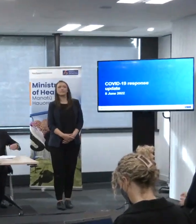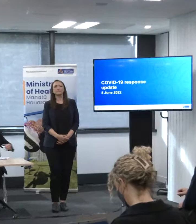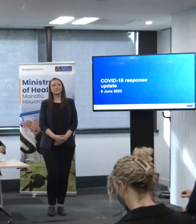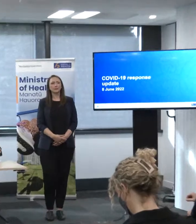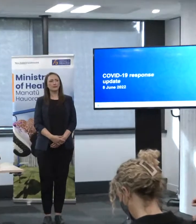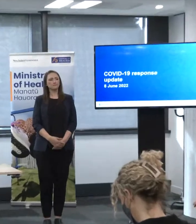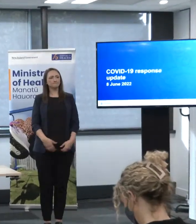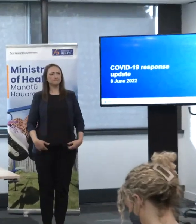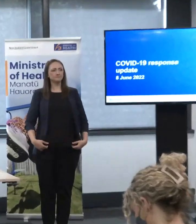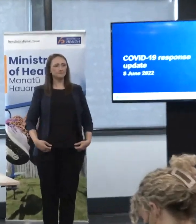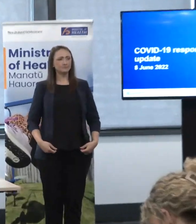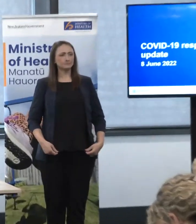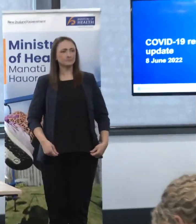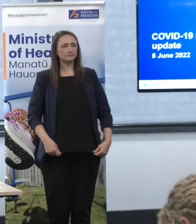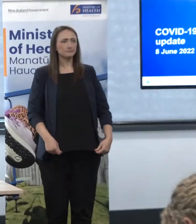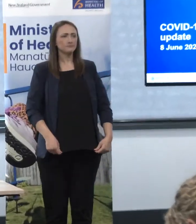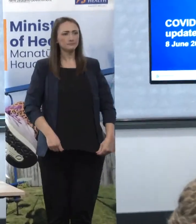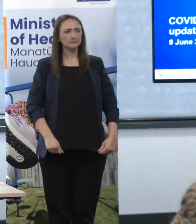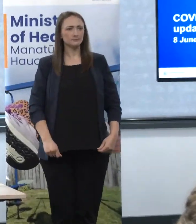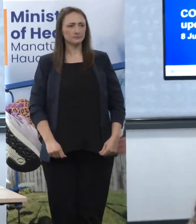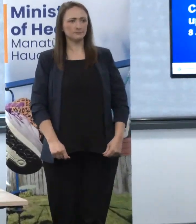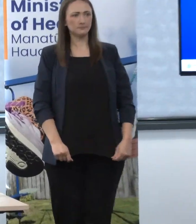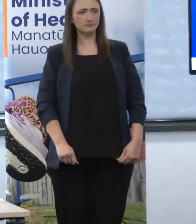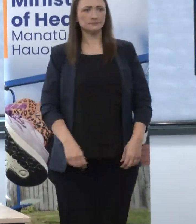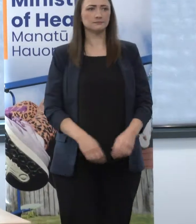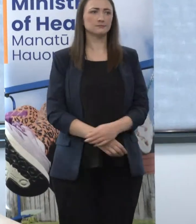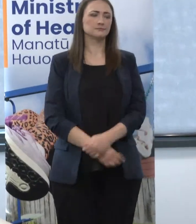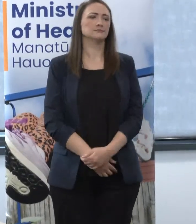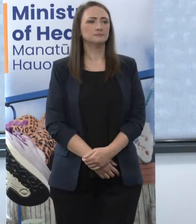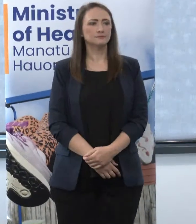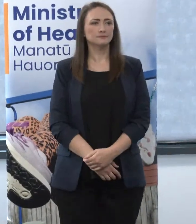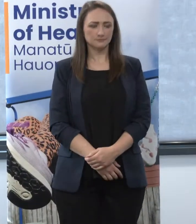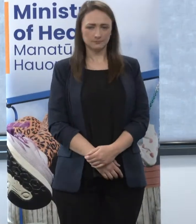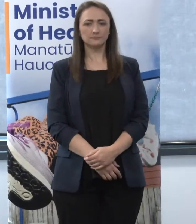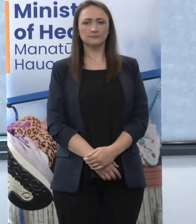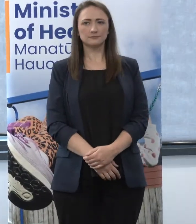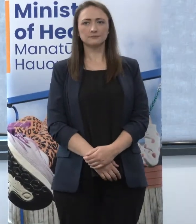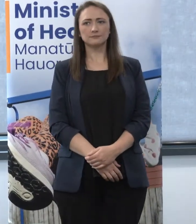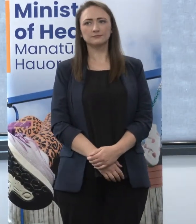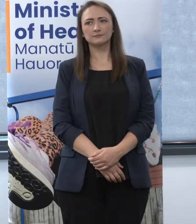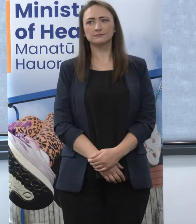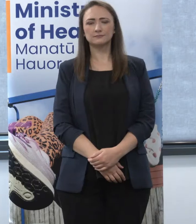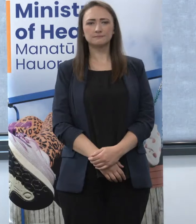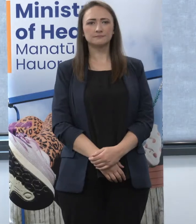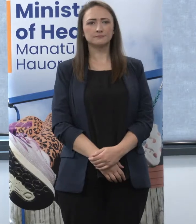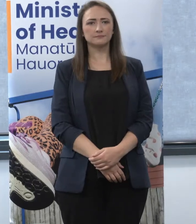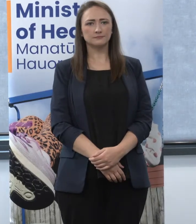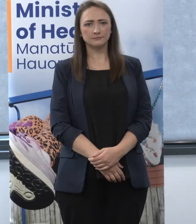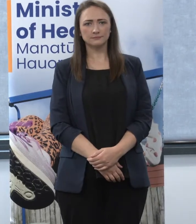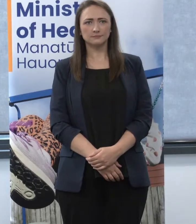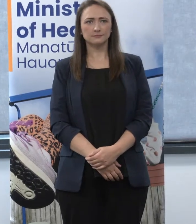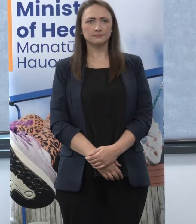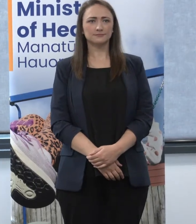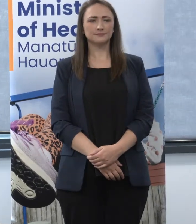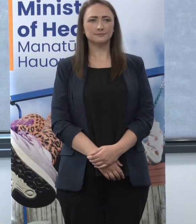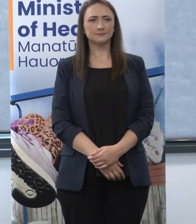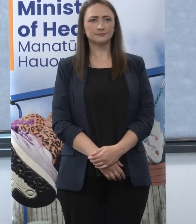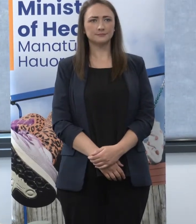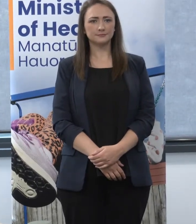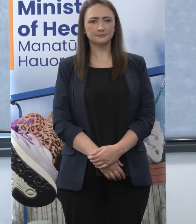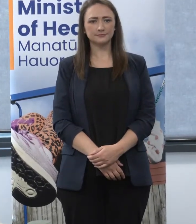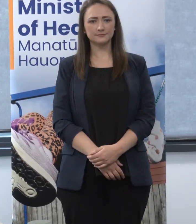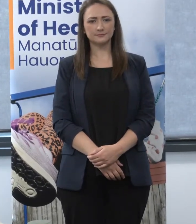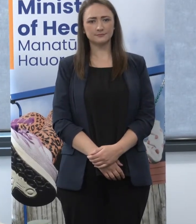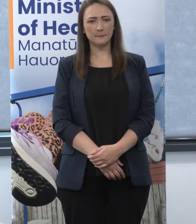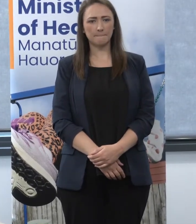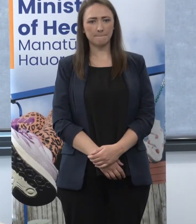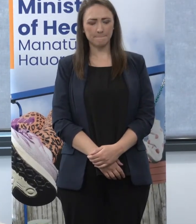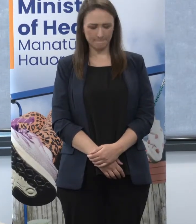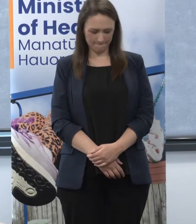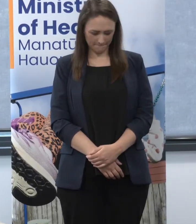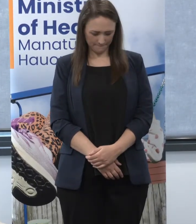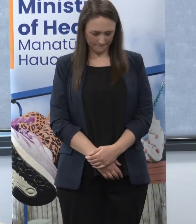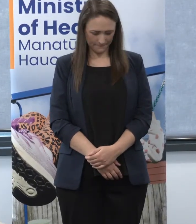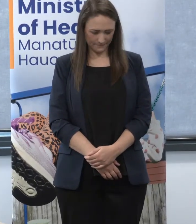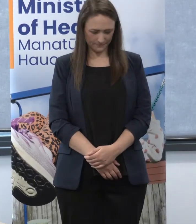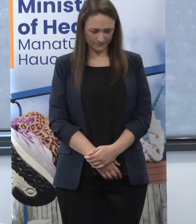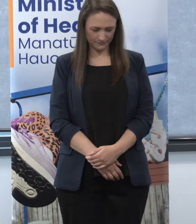Live captioning by Ai-Media